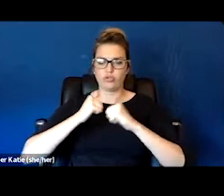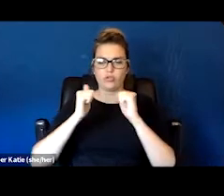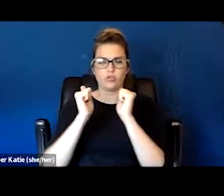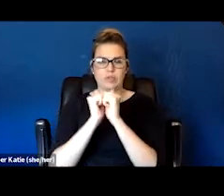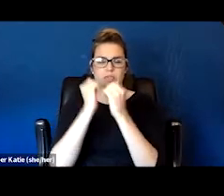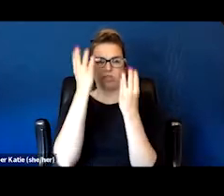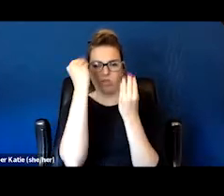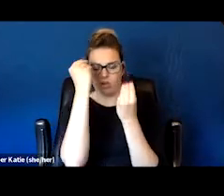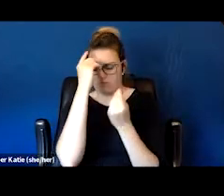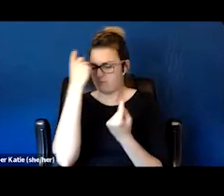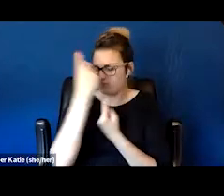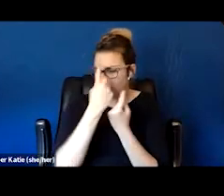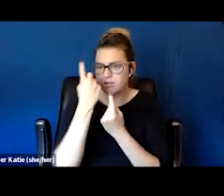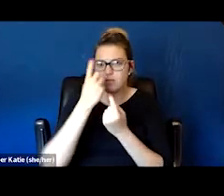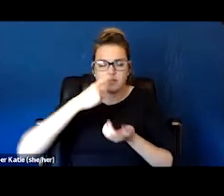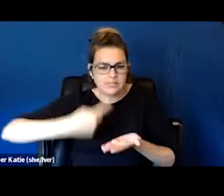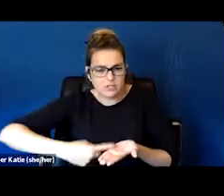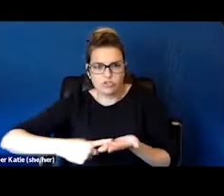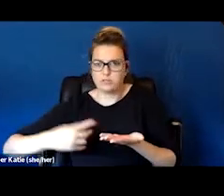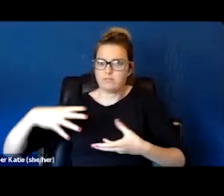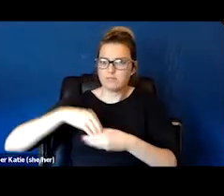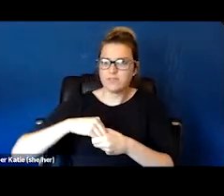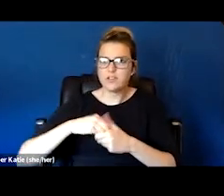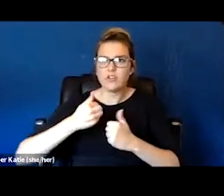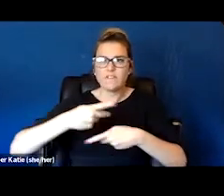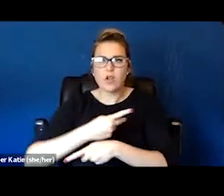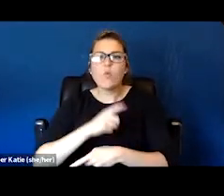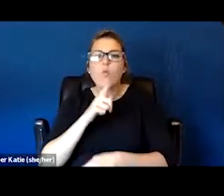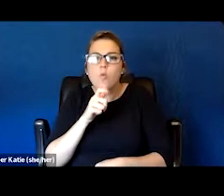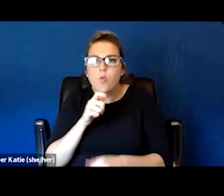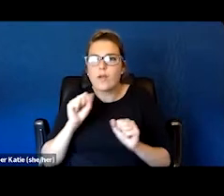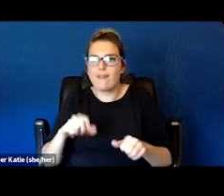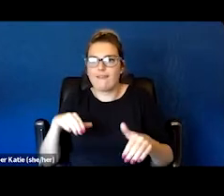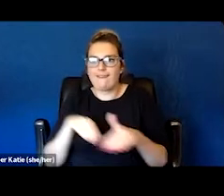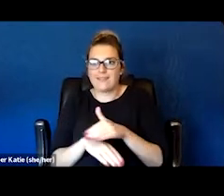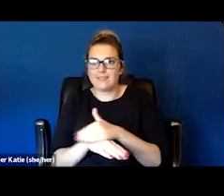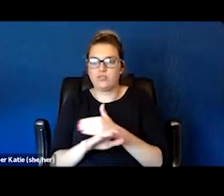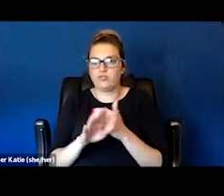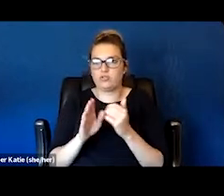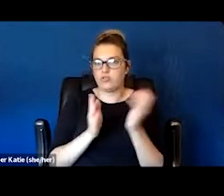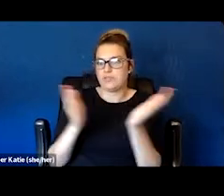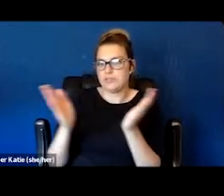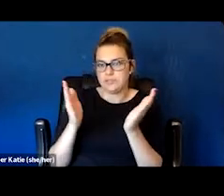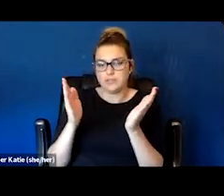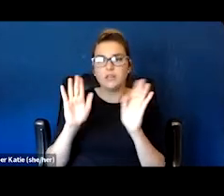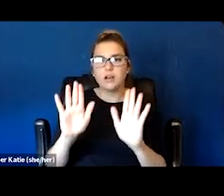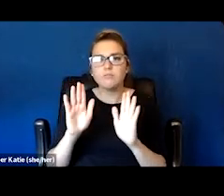and who is accessing those services. So really gave an opportunity, and not to say it wasn't a big challenge and doesn't continue to be a challenge